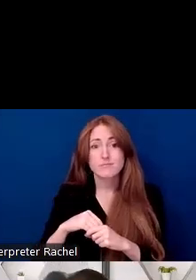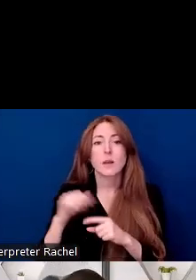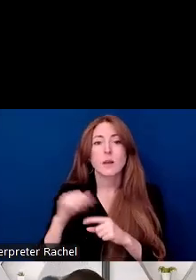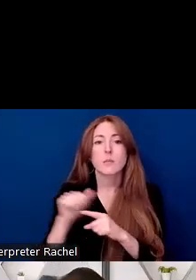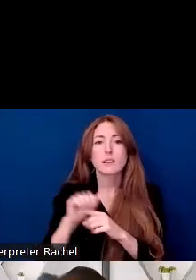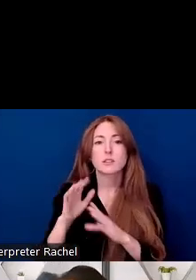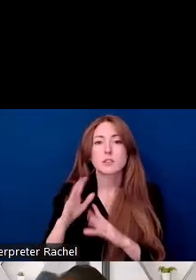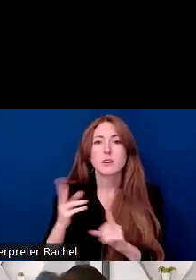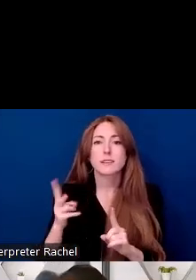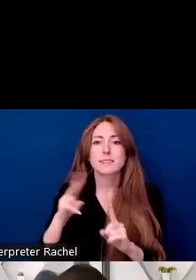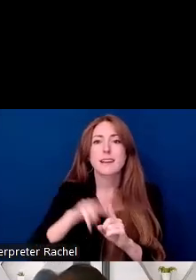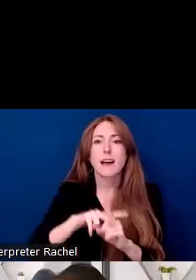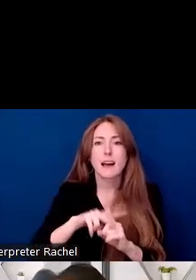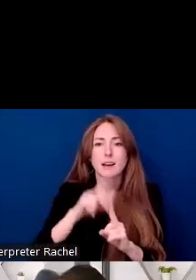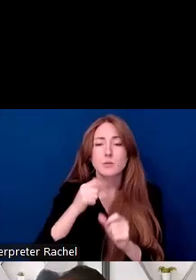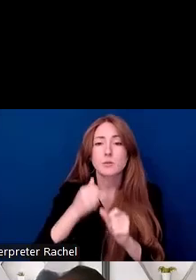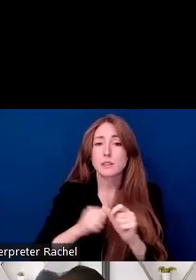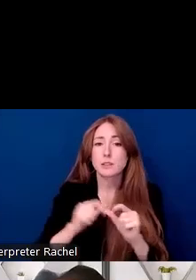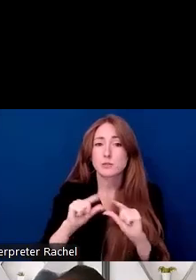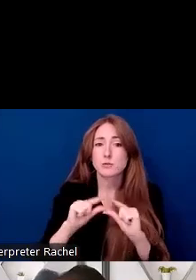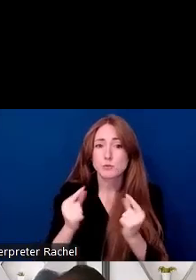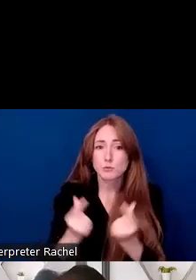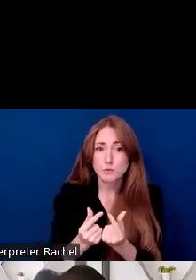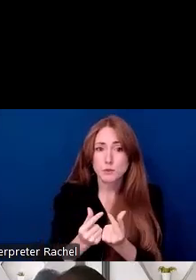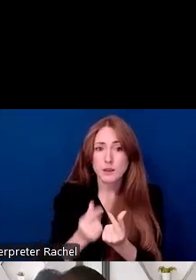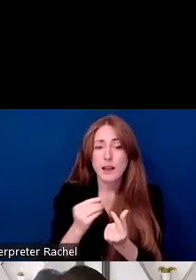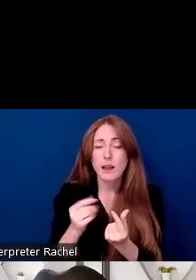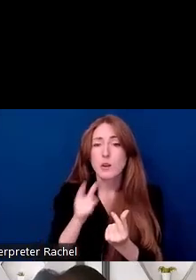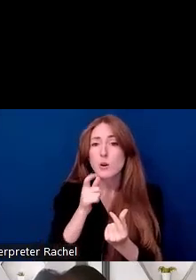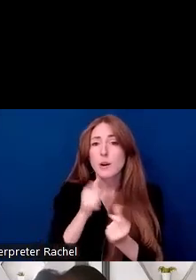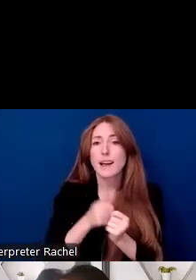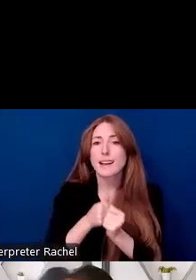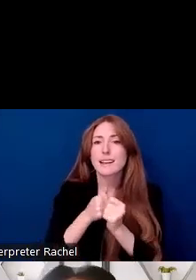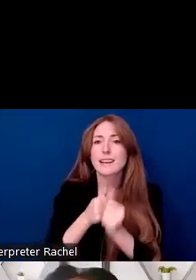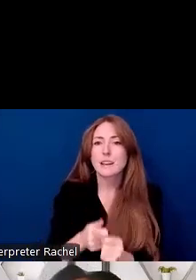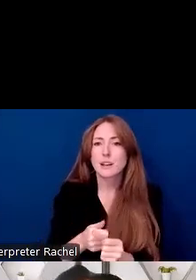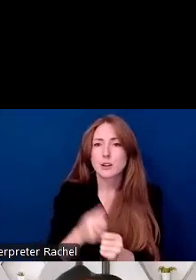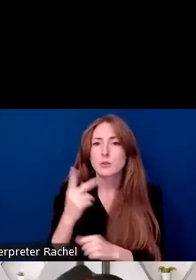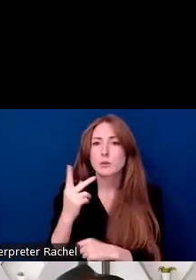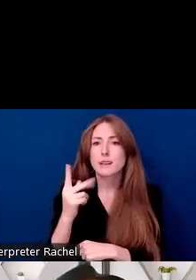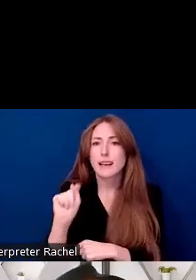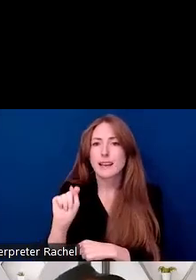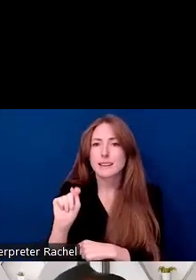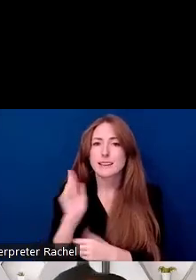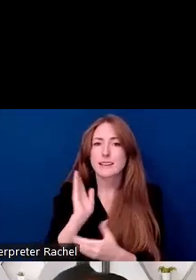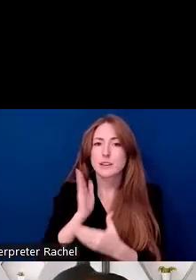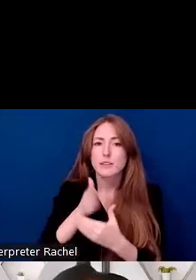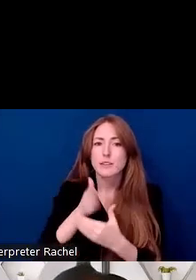practitioners who adhered to the KT intervention, and who participated to the first follow-up